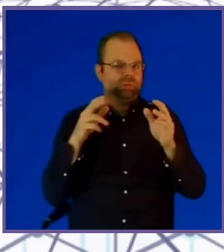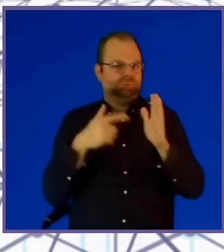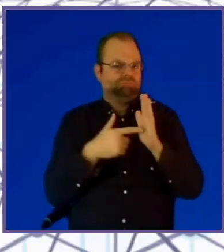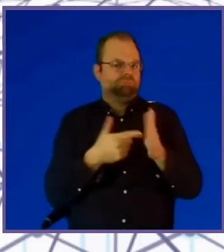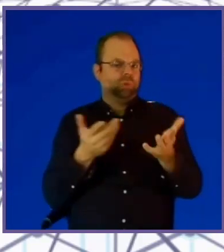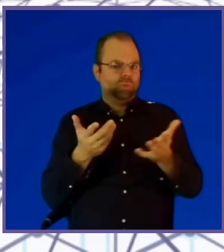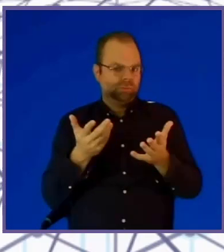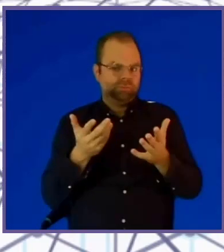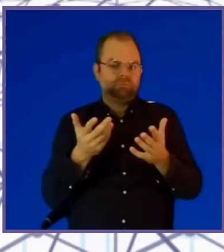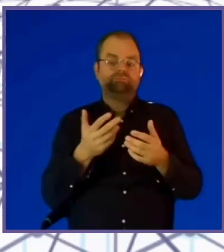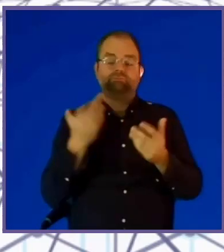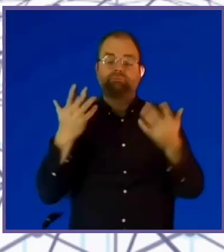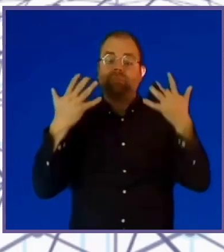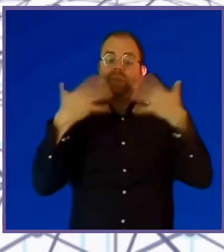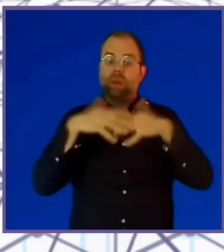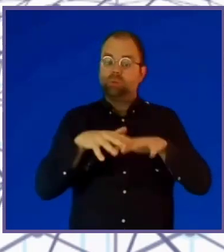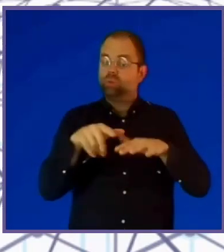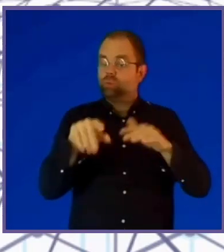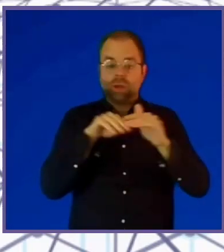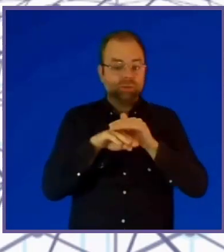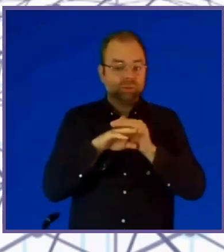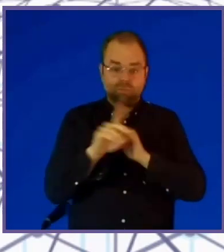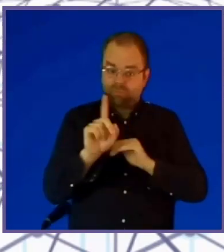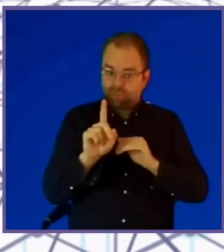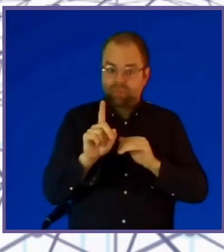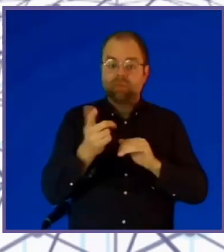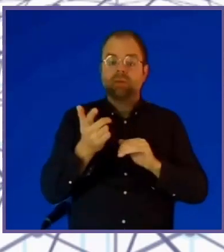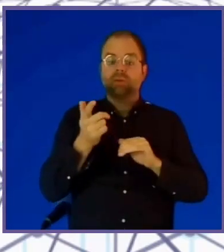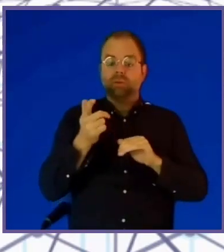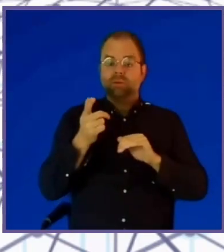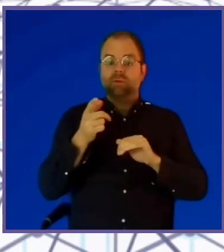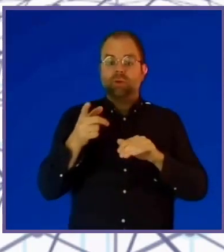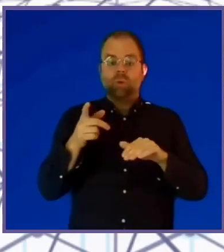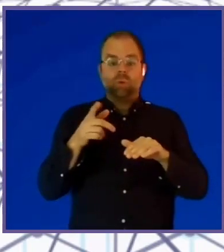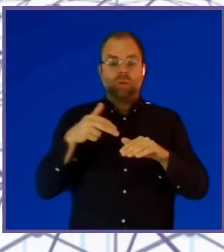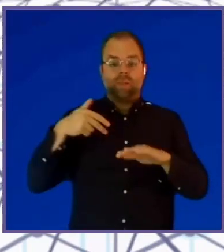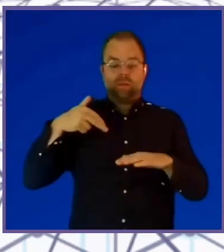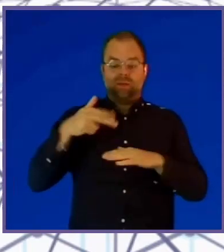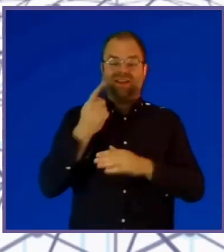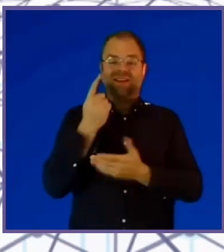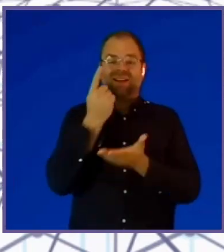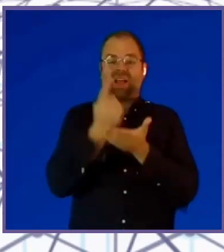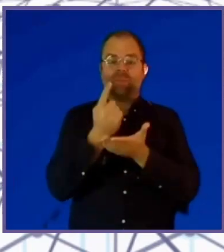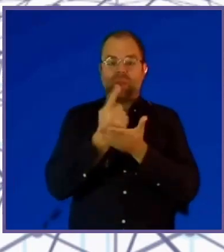Lack of awareness, people are not aware of different types of products and different types of disabilities.